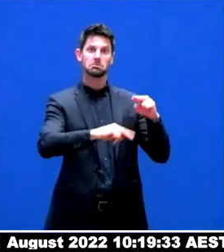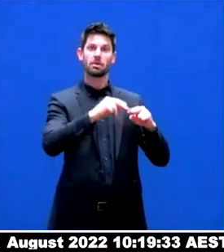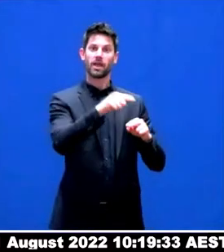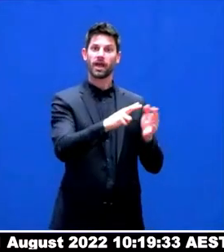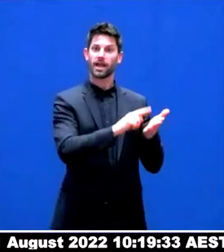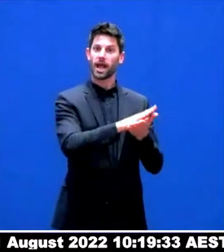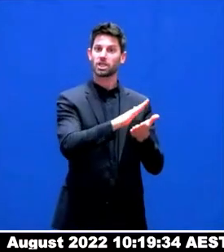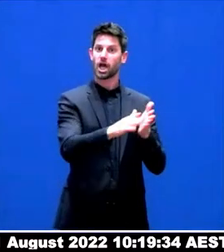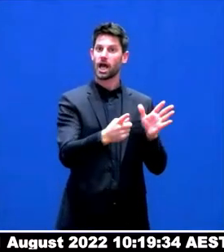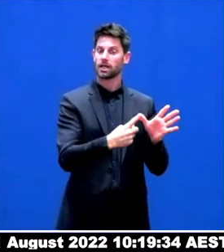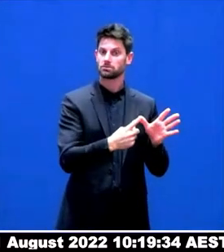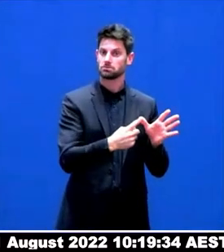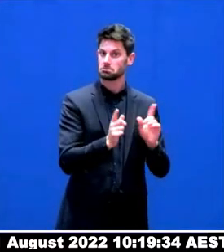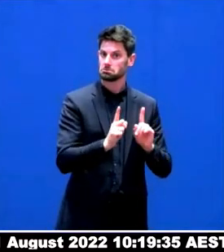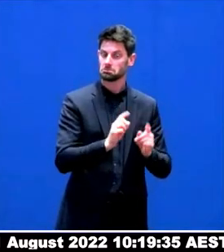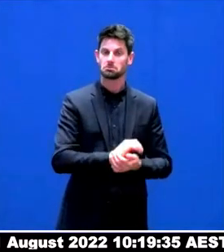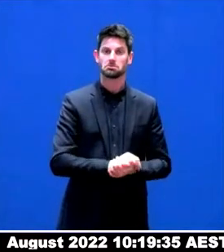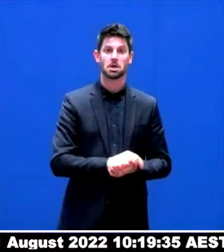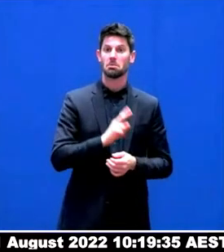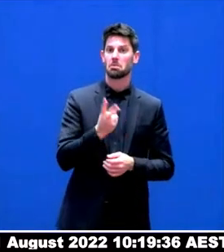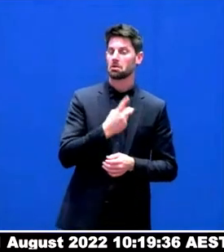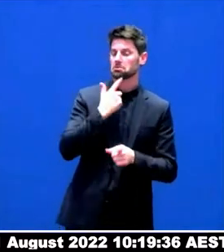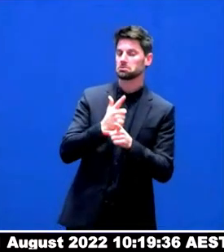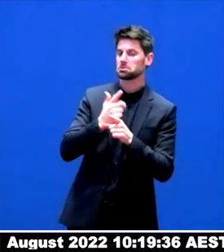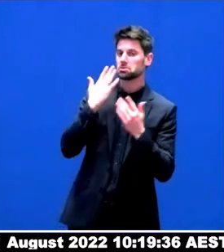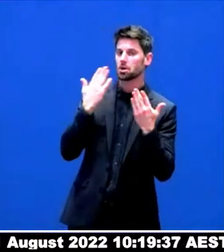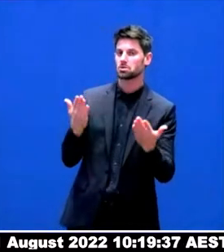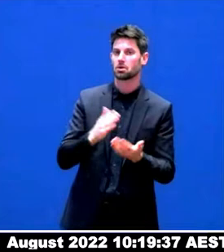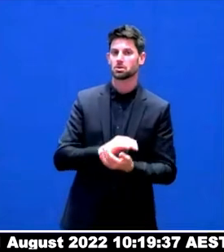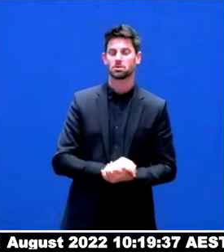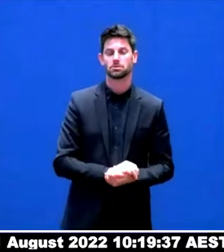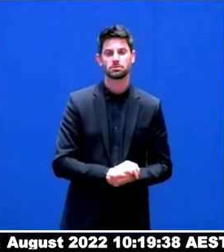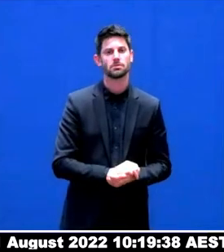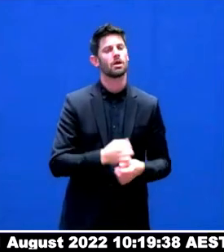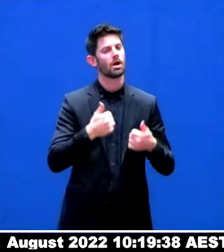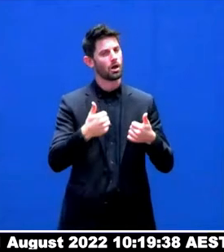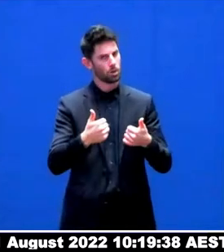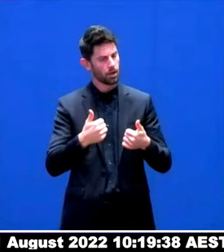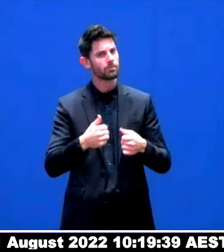I don't have that knowledge. No. MS EASTMAN: So, in terms of the way the National Housing and